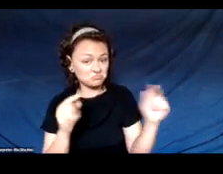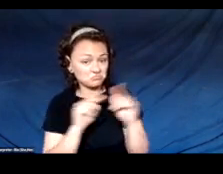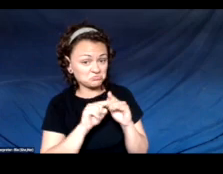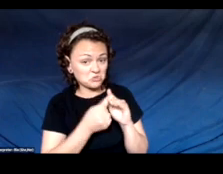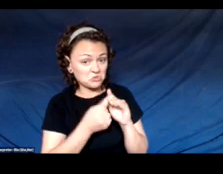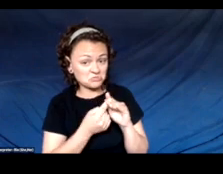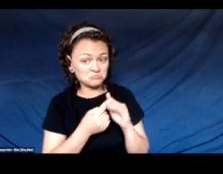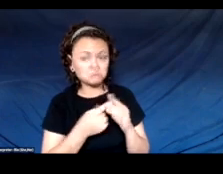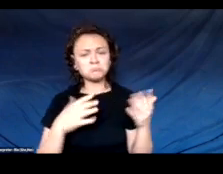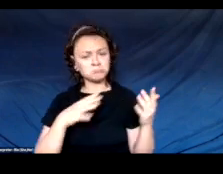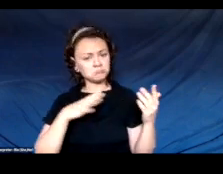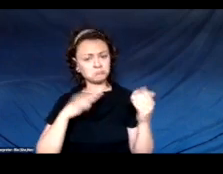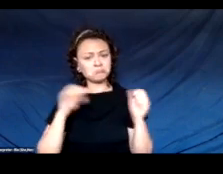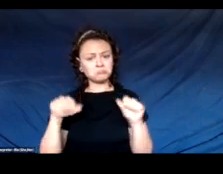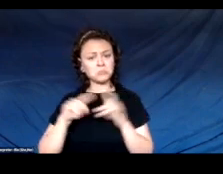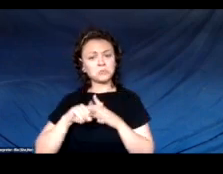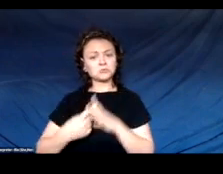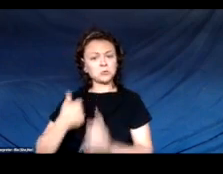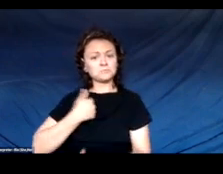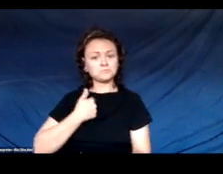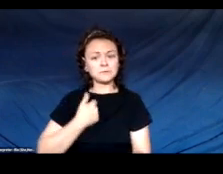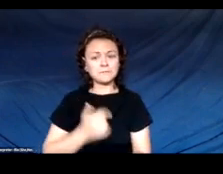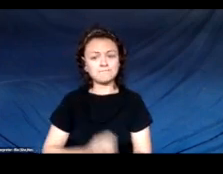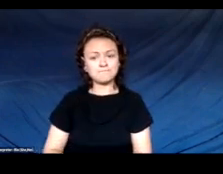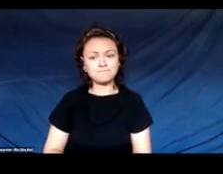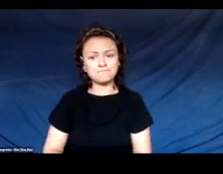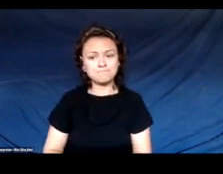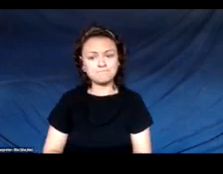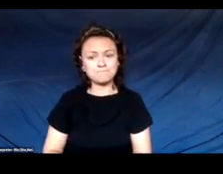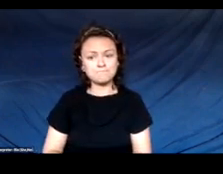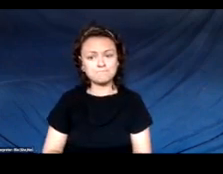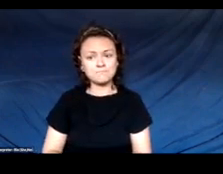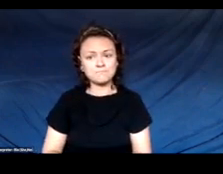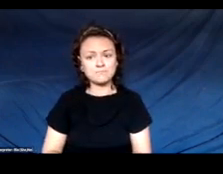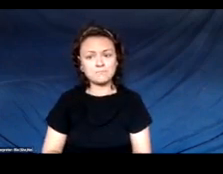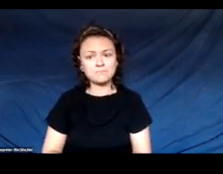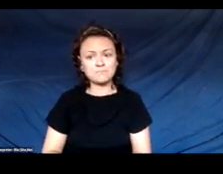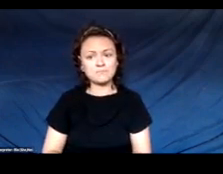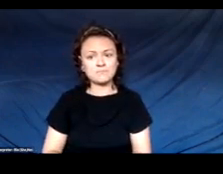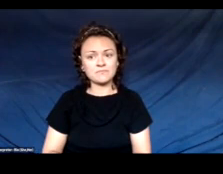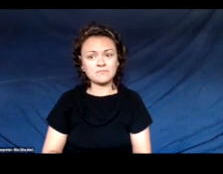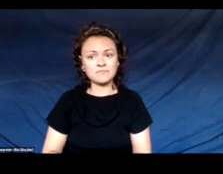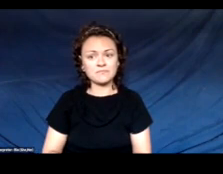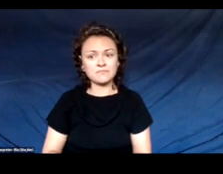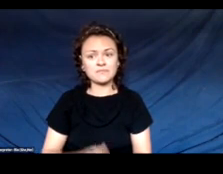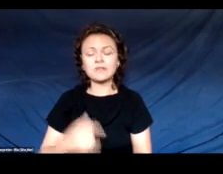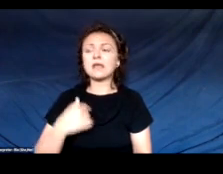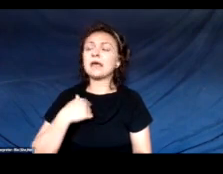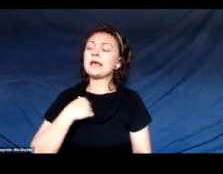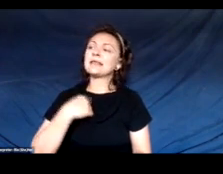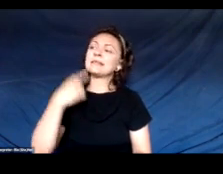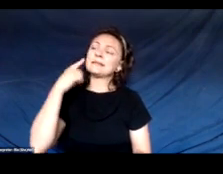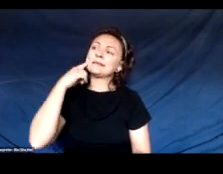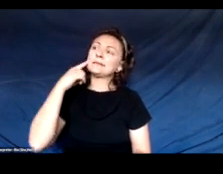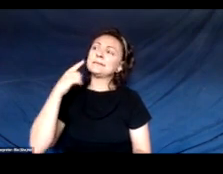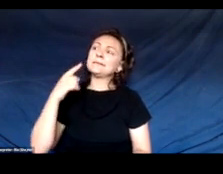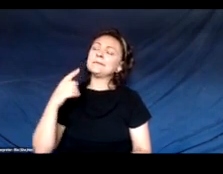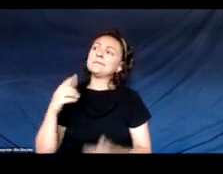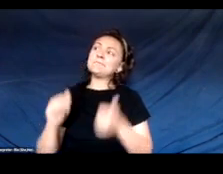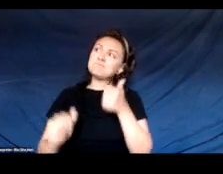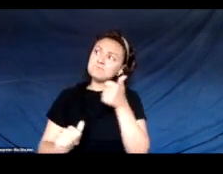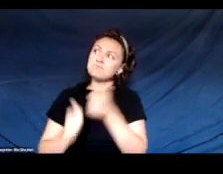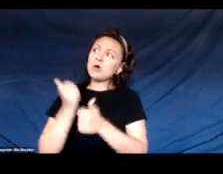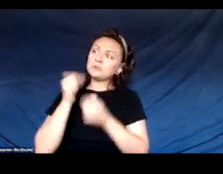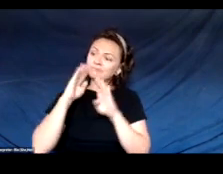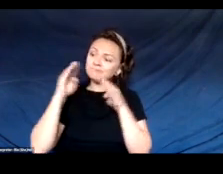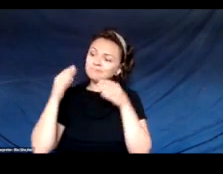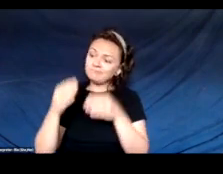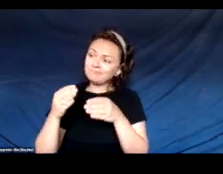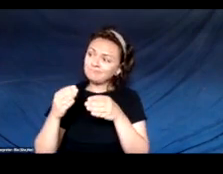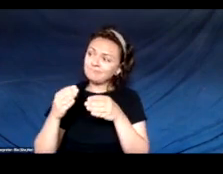I can start. I think most of it has been positive.